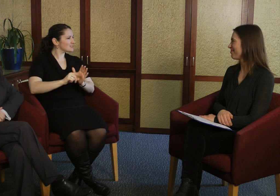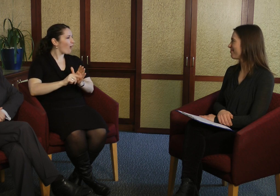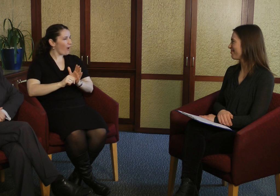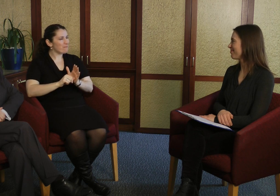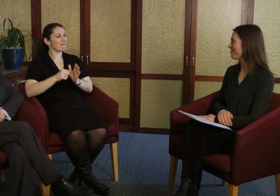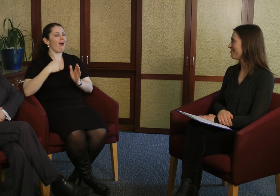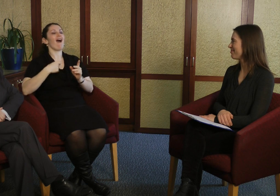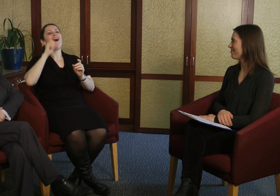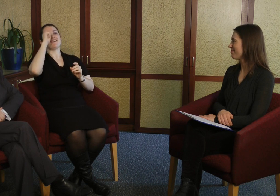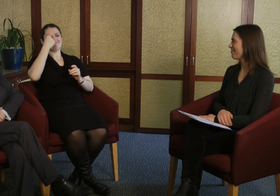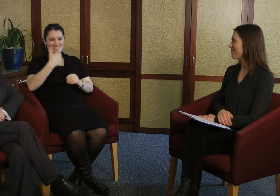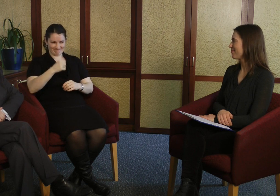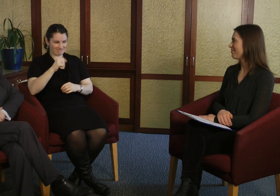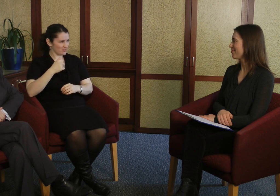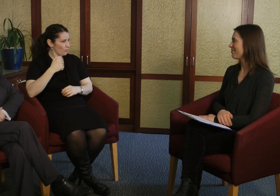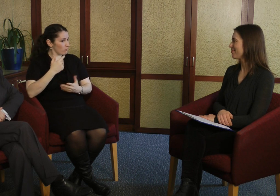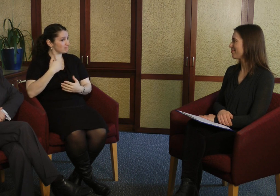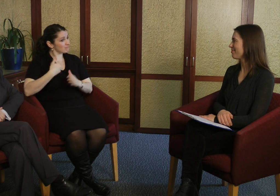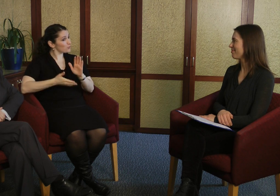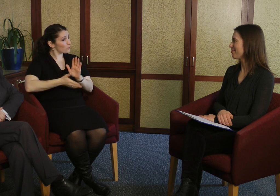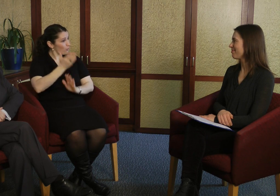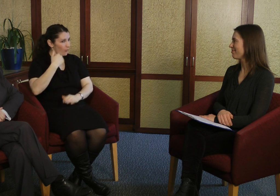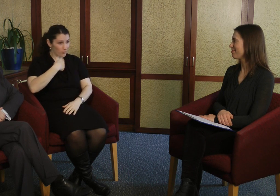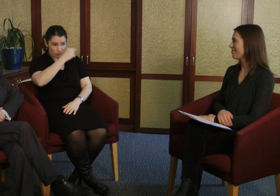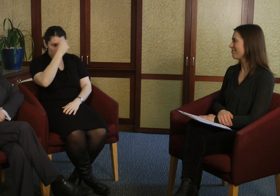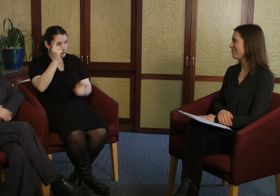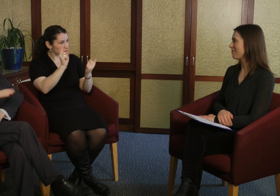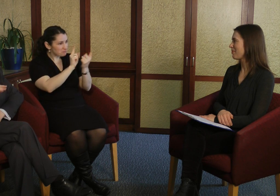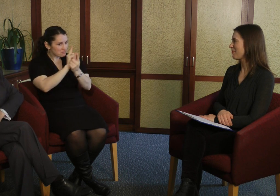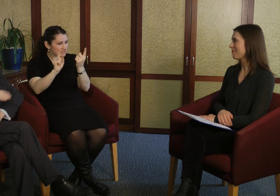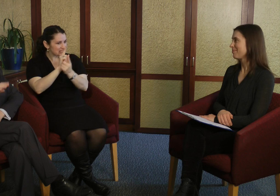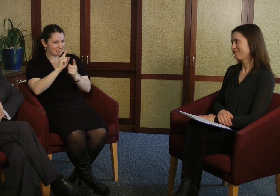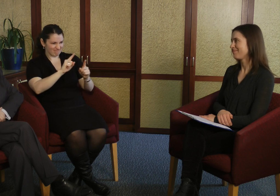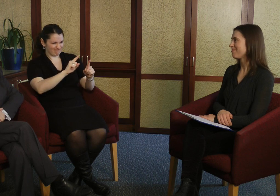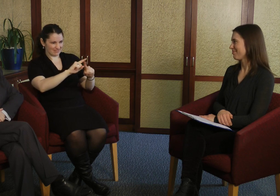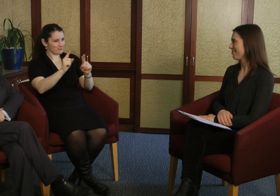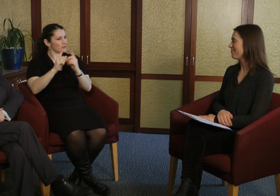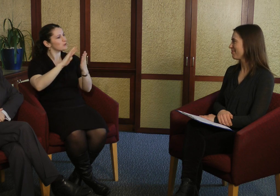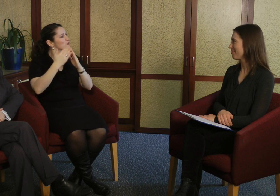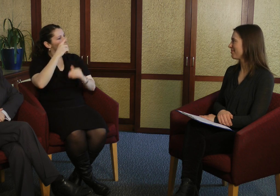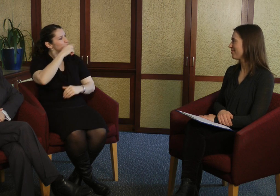so I look forward to meeting many of our community as part of that.